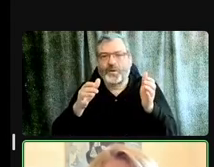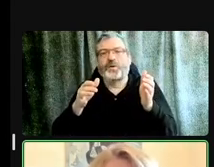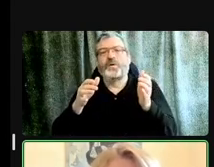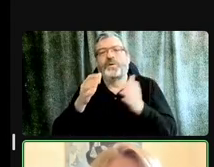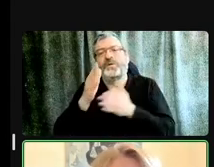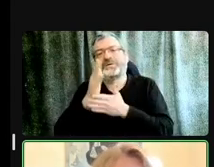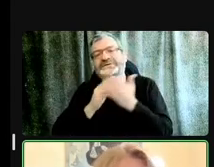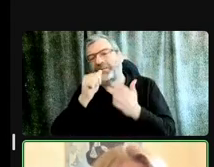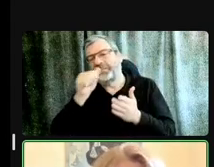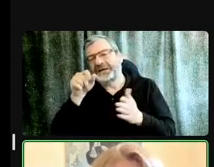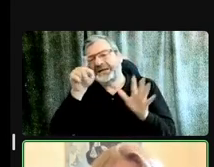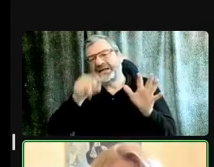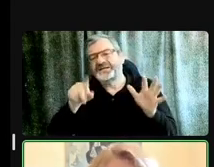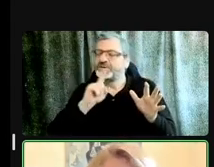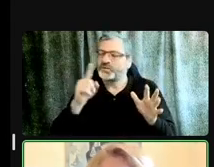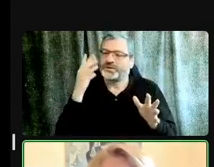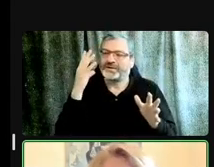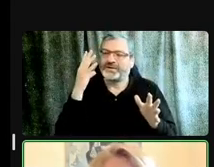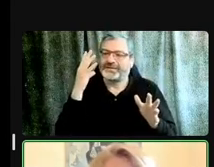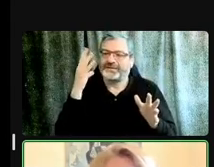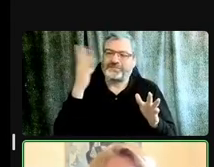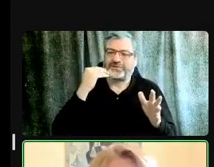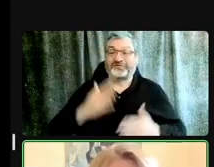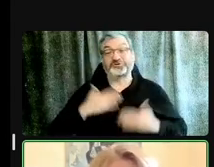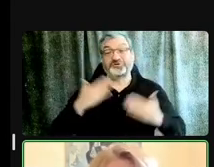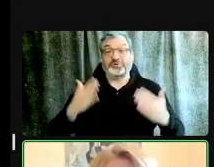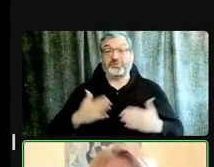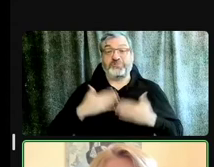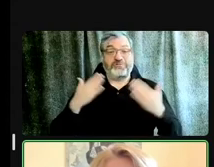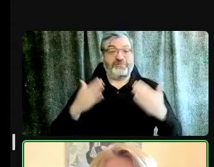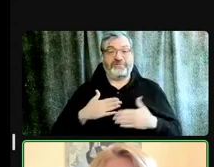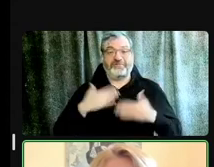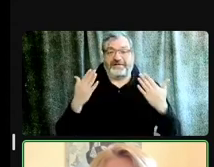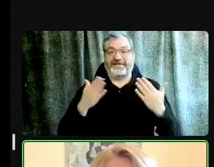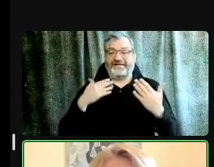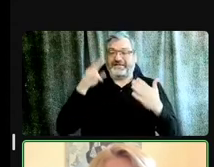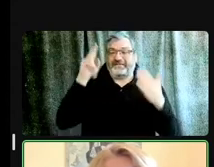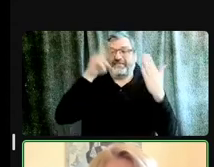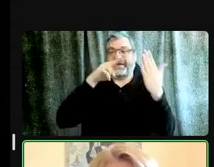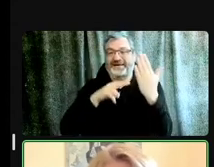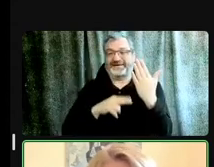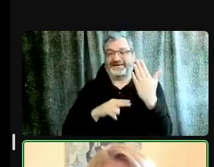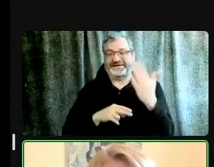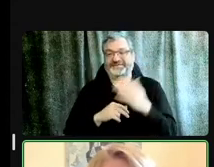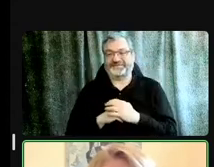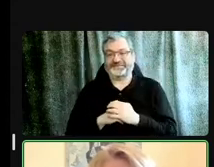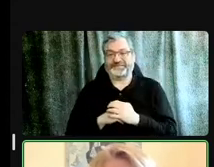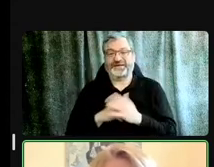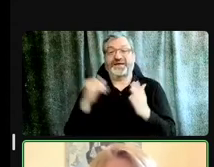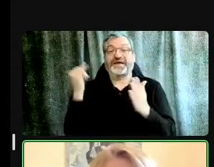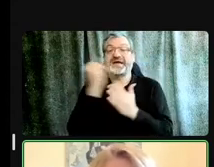It's just a really beautiful joyous painting. And the art activity is